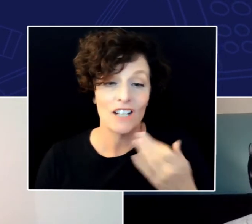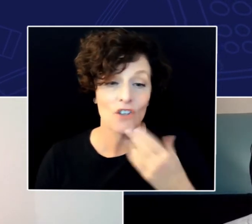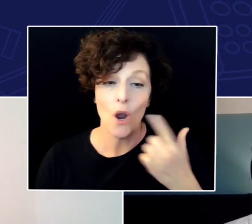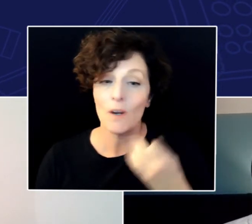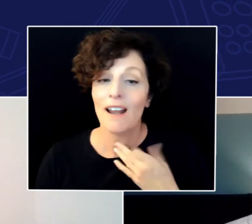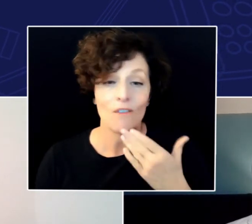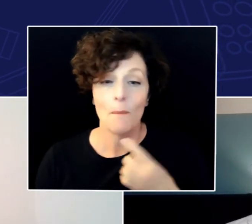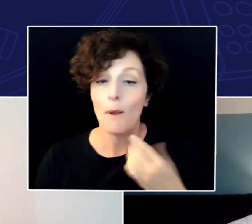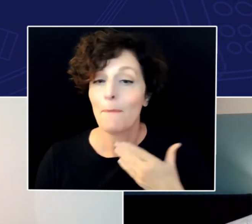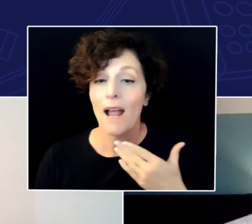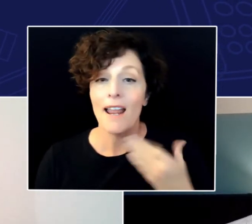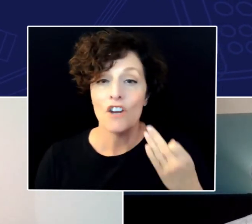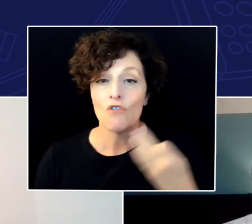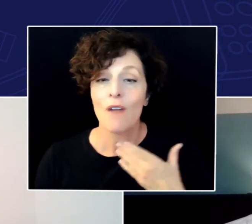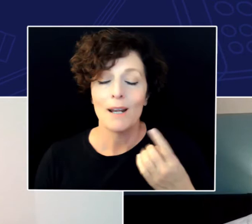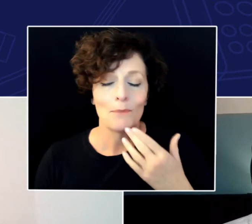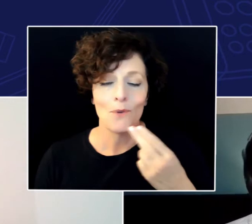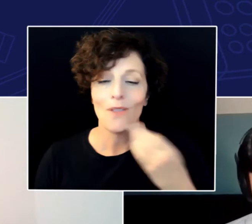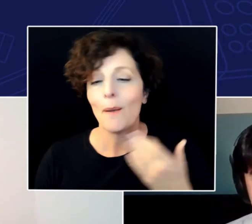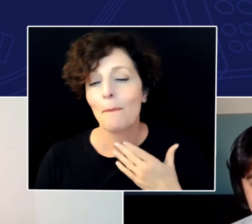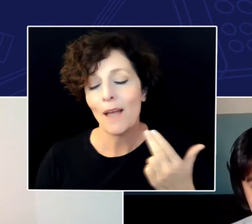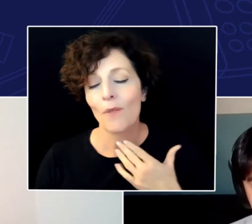I have to, like, put my ear right up to their mouth...